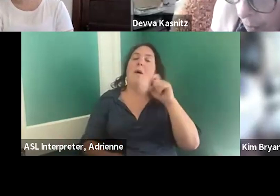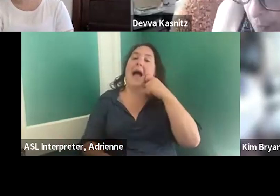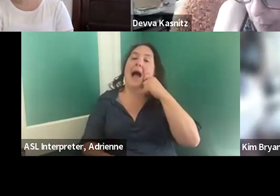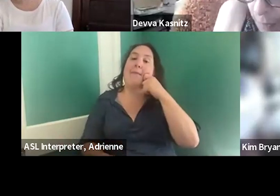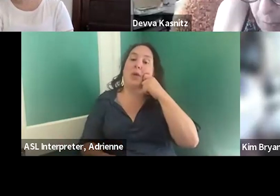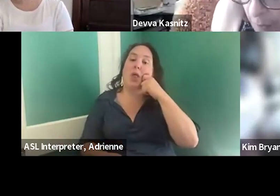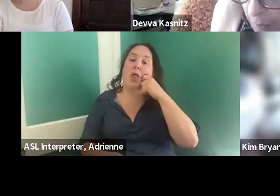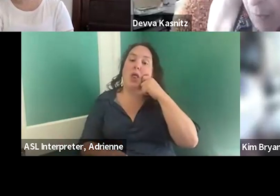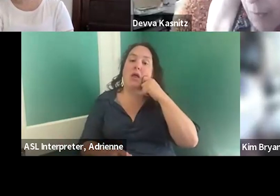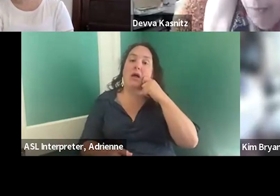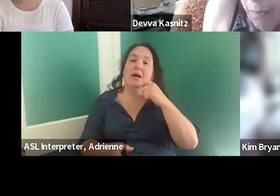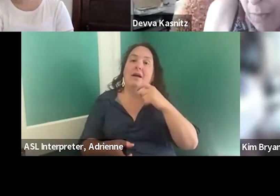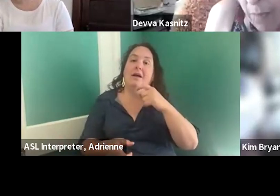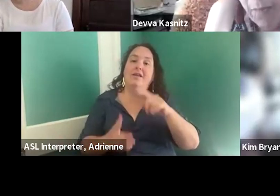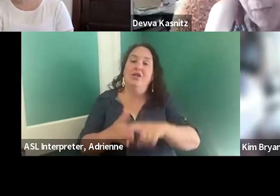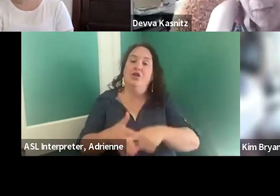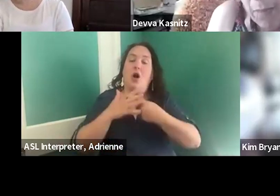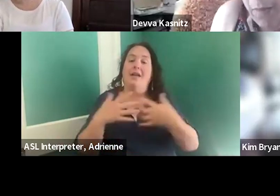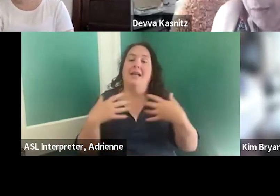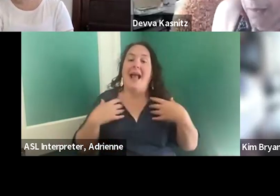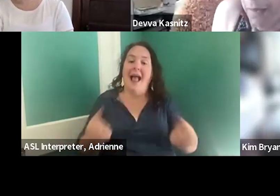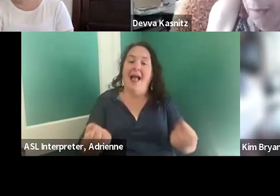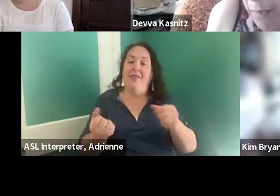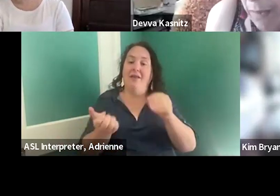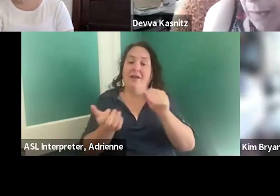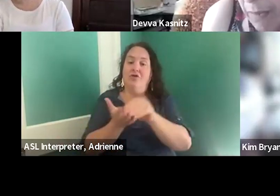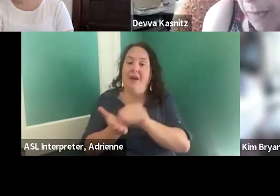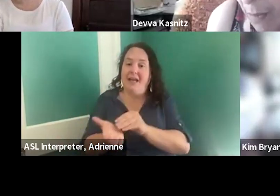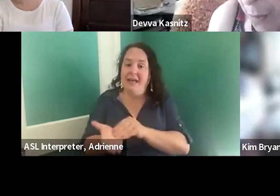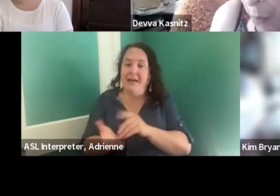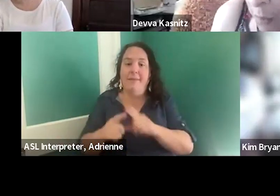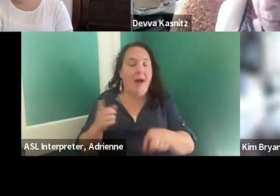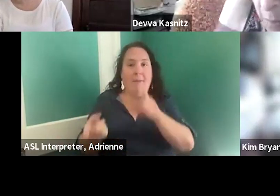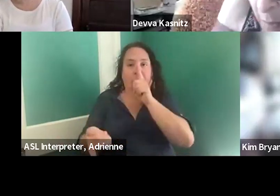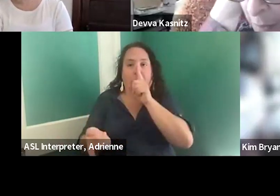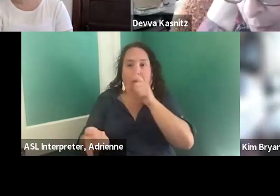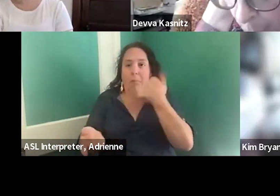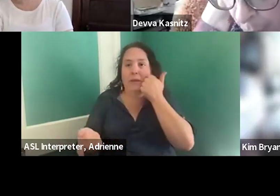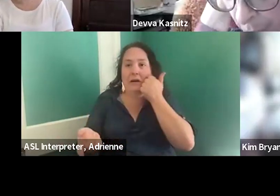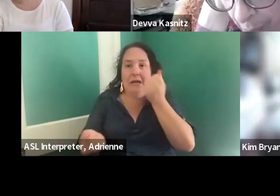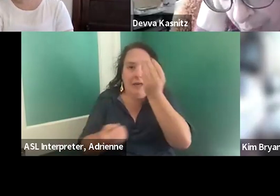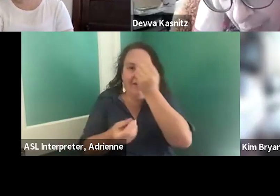Tracking without period information to track,